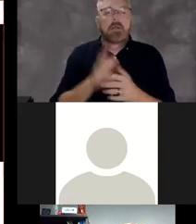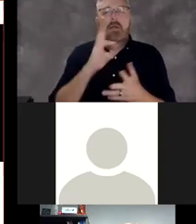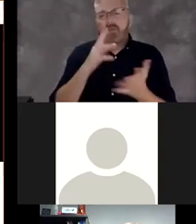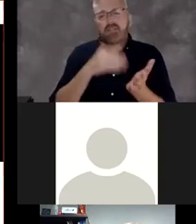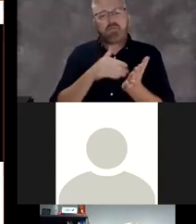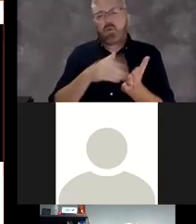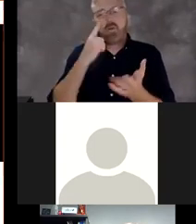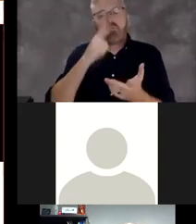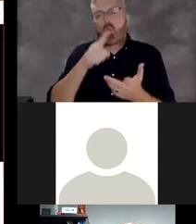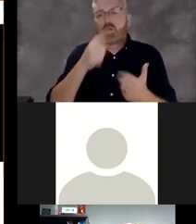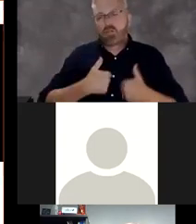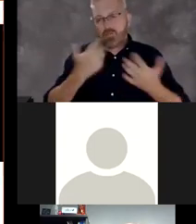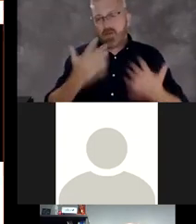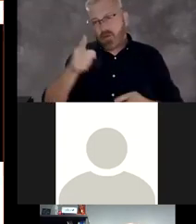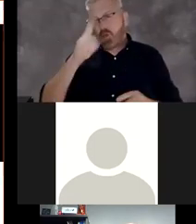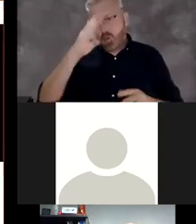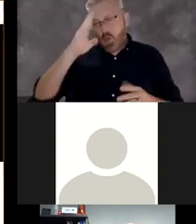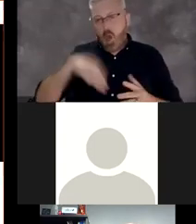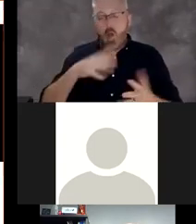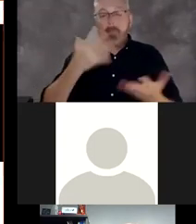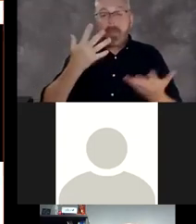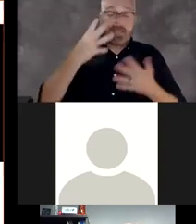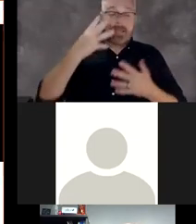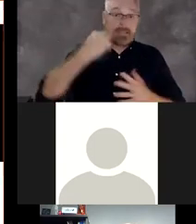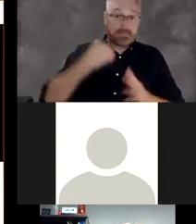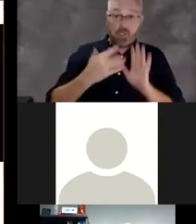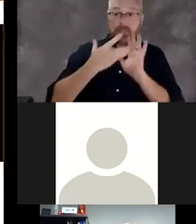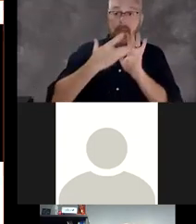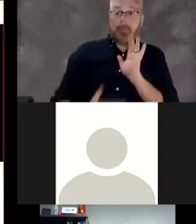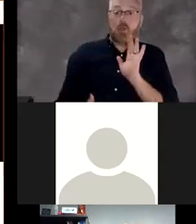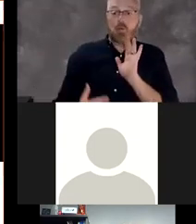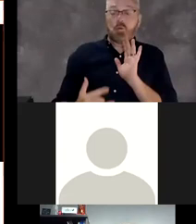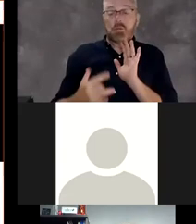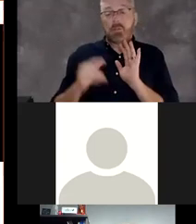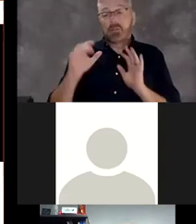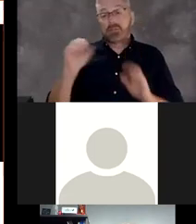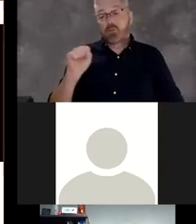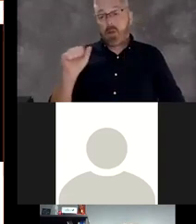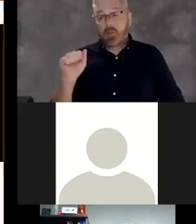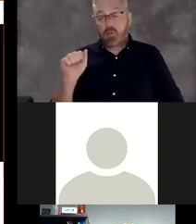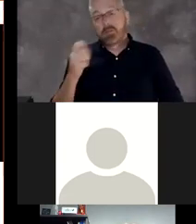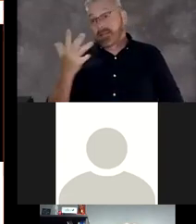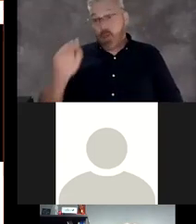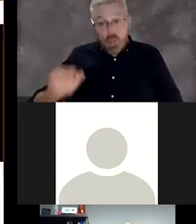WHO EXPERIENCE SEXUAL ABUSE ESPECIALLY AS A CHILD OR